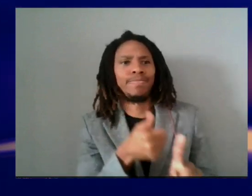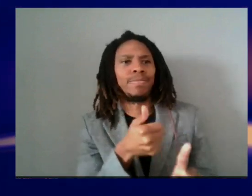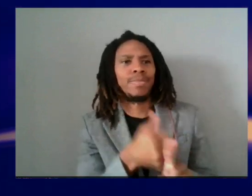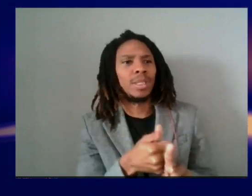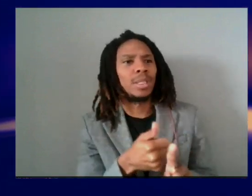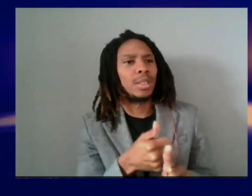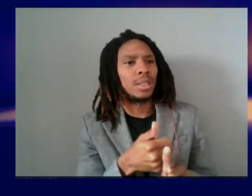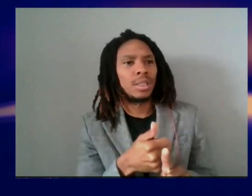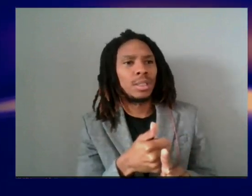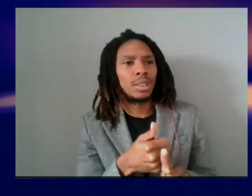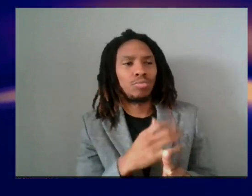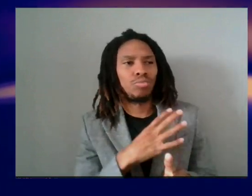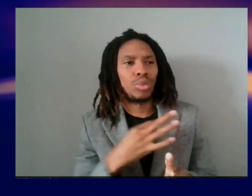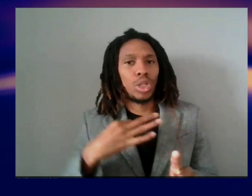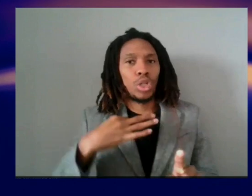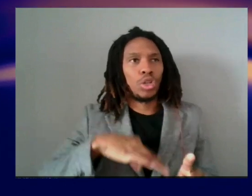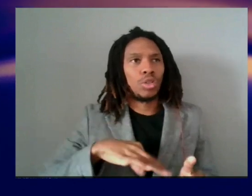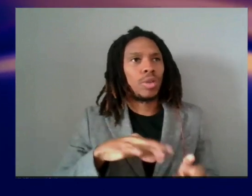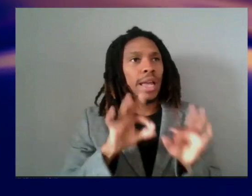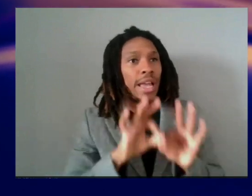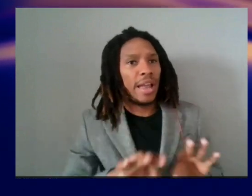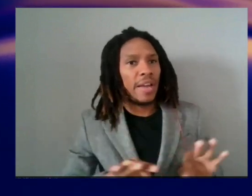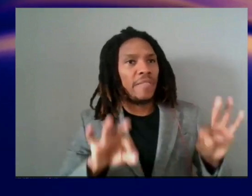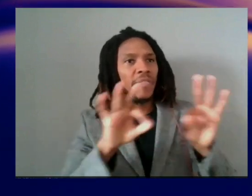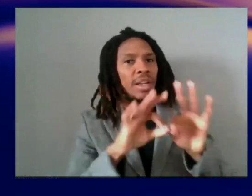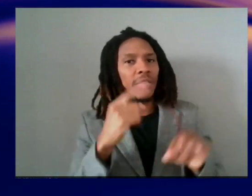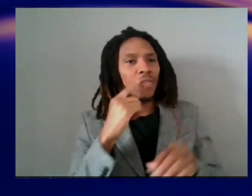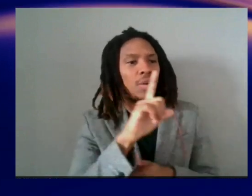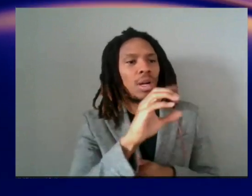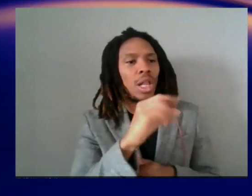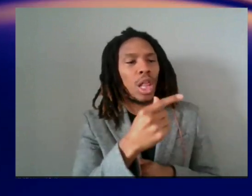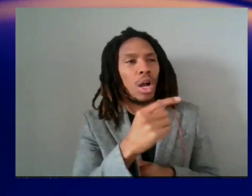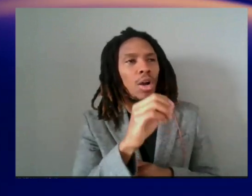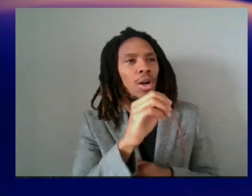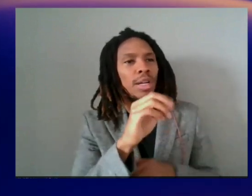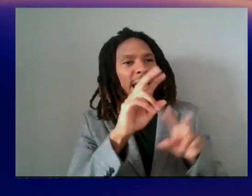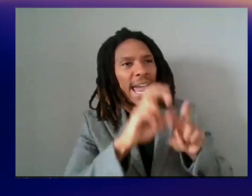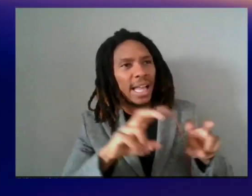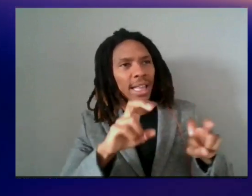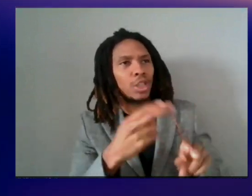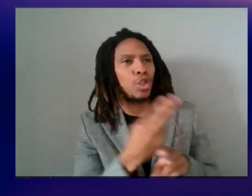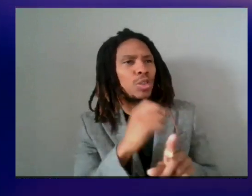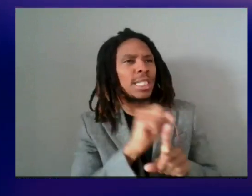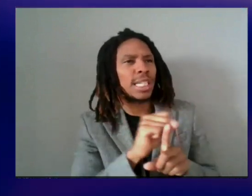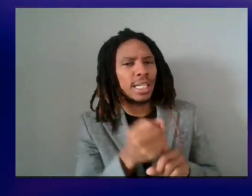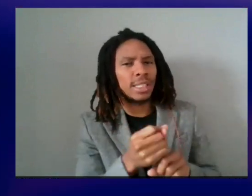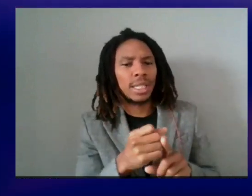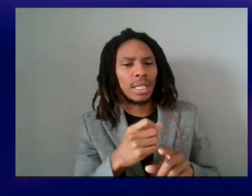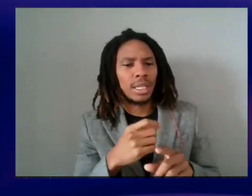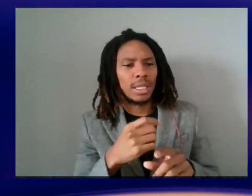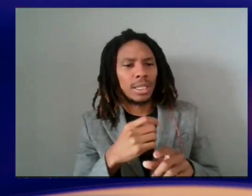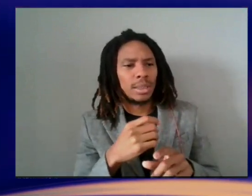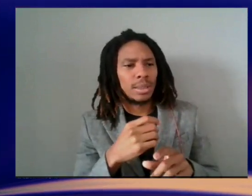and valuable for log analytics use cases. It's machine generated data, it's semi-structured